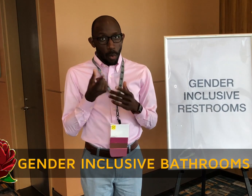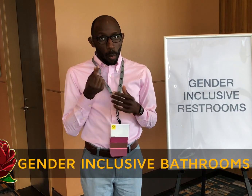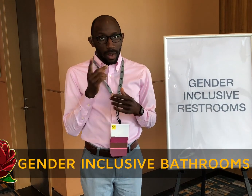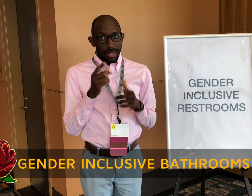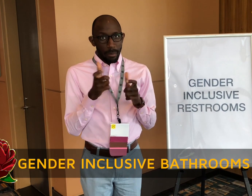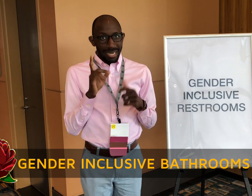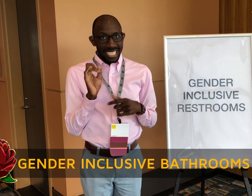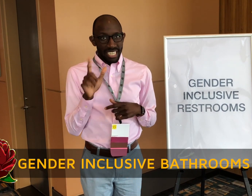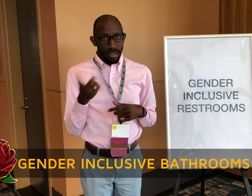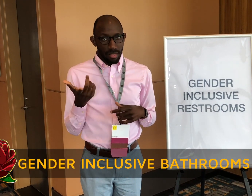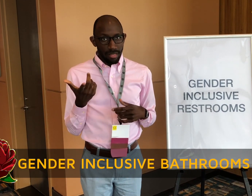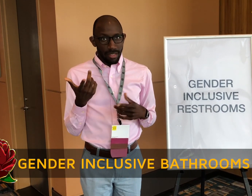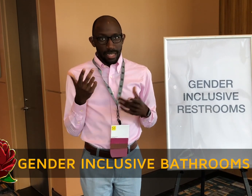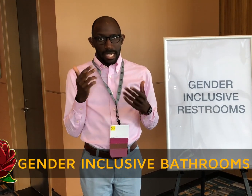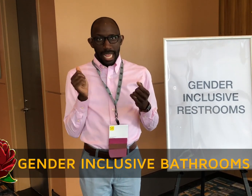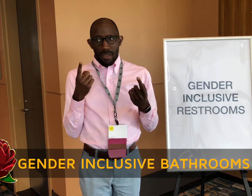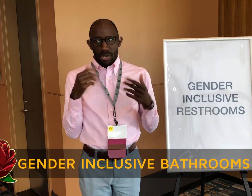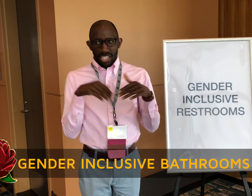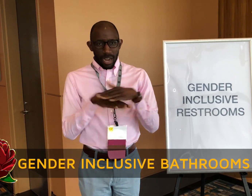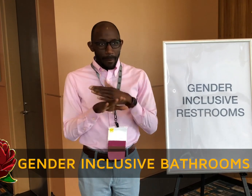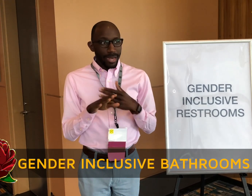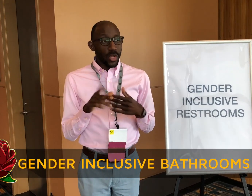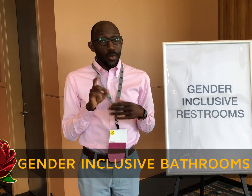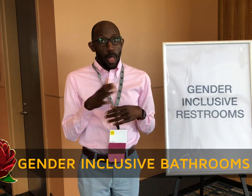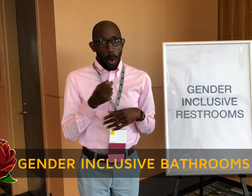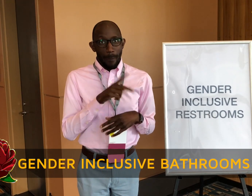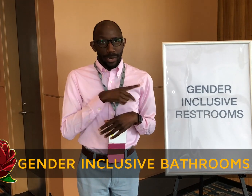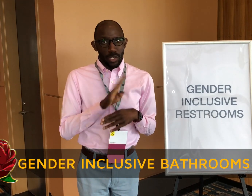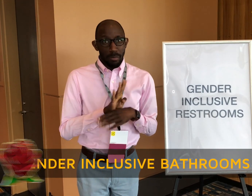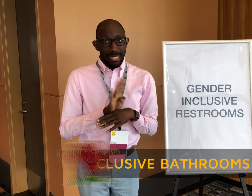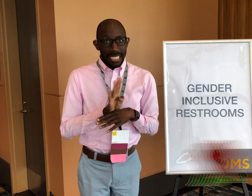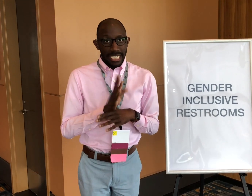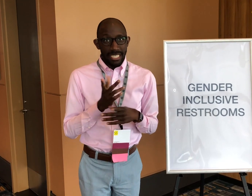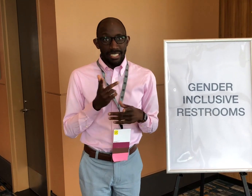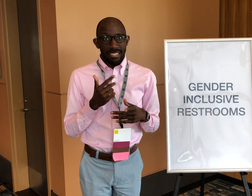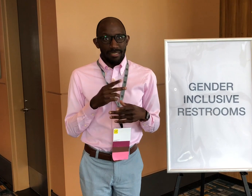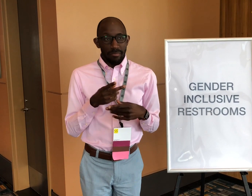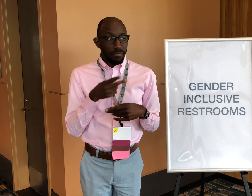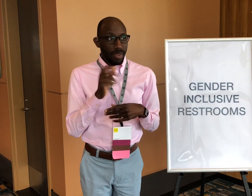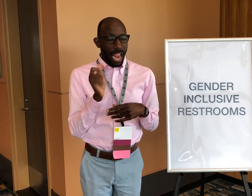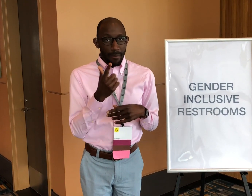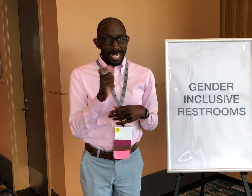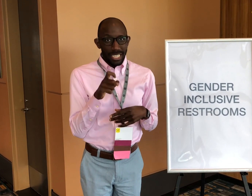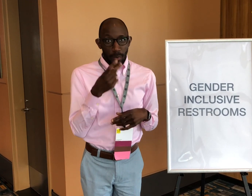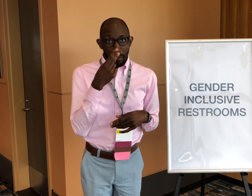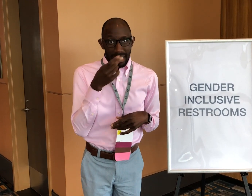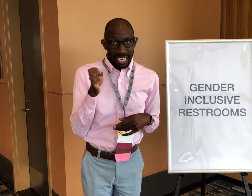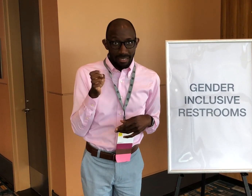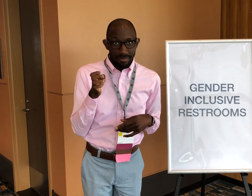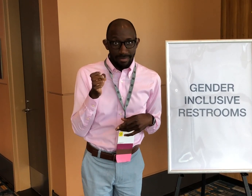Honestly...what’s the big deal? Anyone can come in and do their own personal business. Everybody needs to pee.